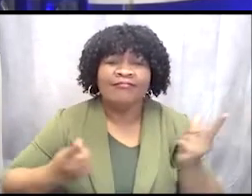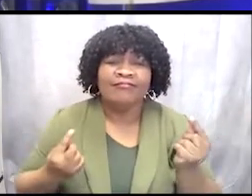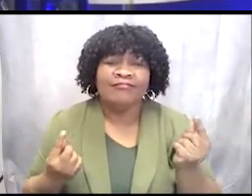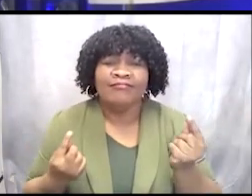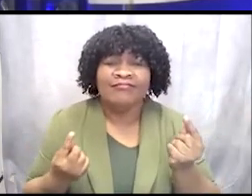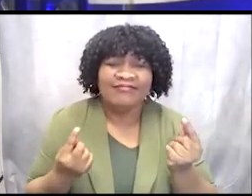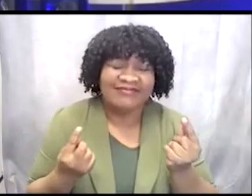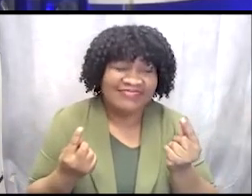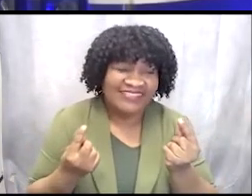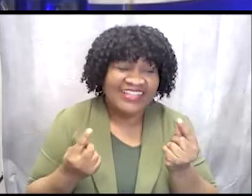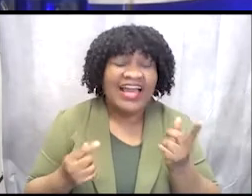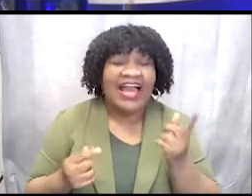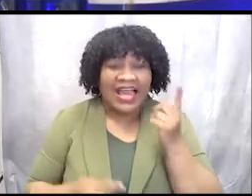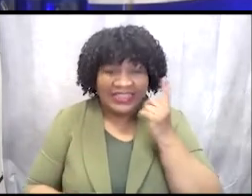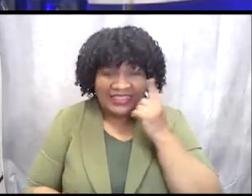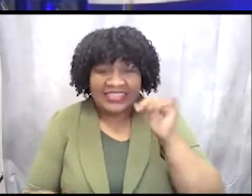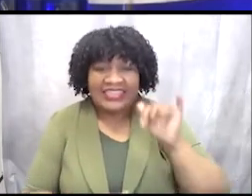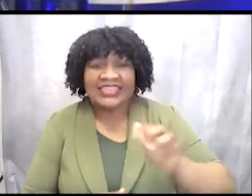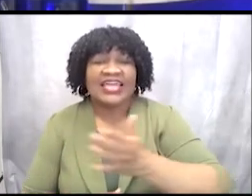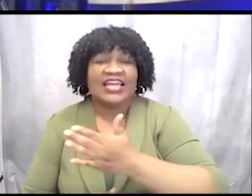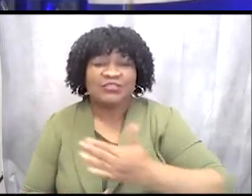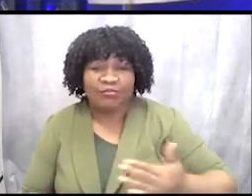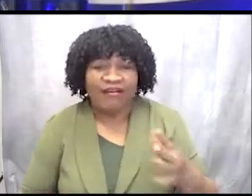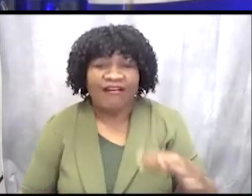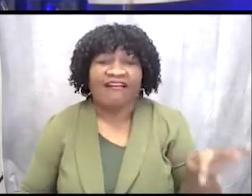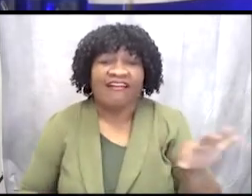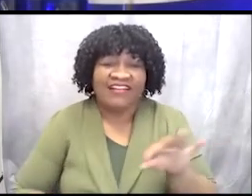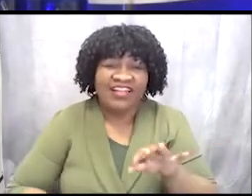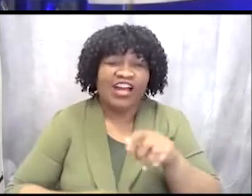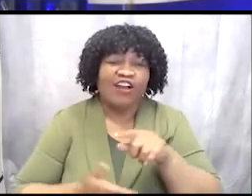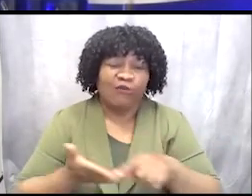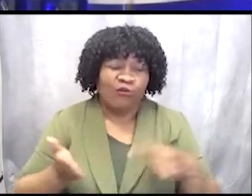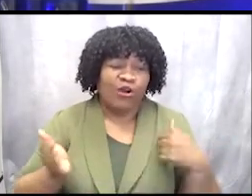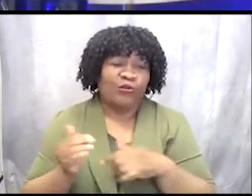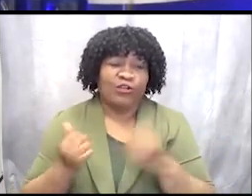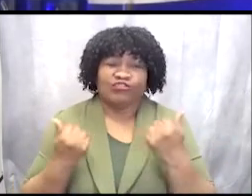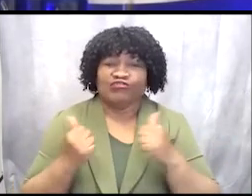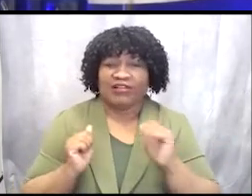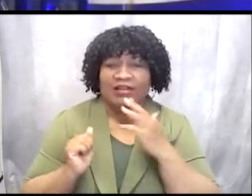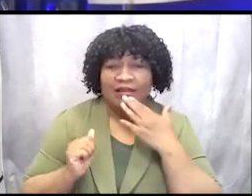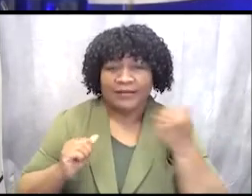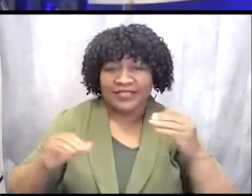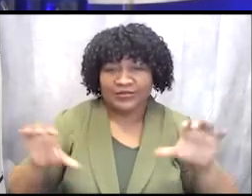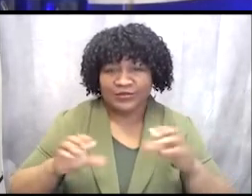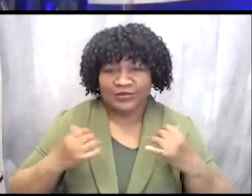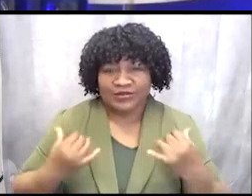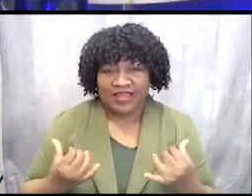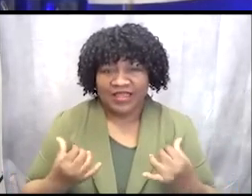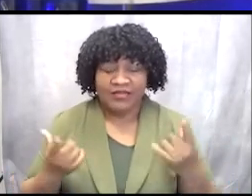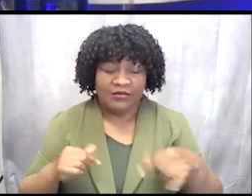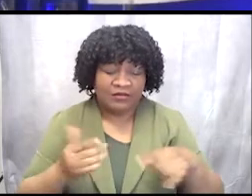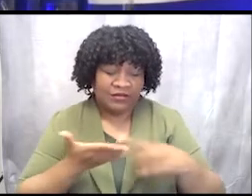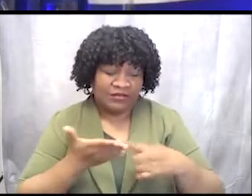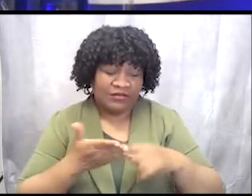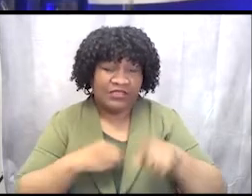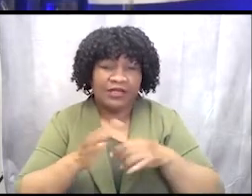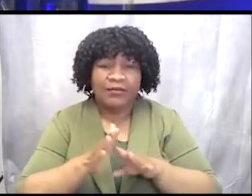And I think that's part of what we're trying to do when we talk about building equitable systems,